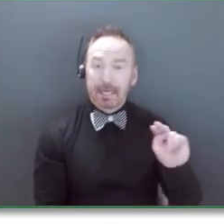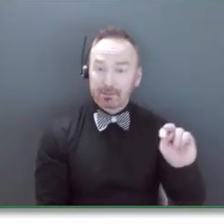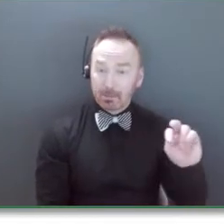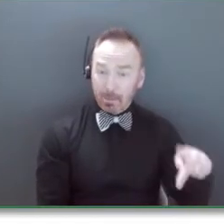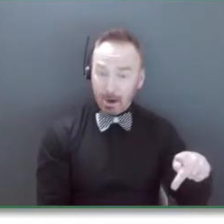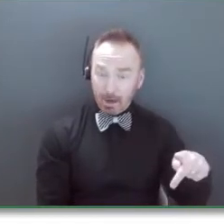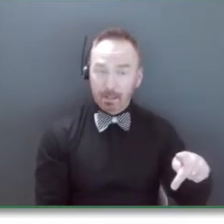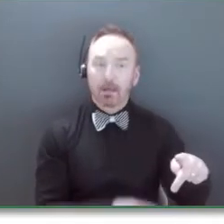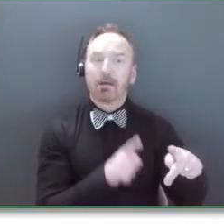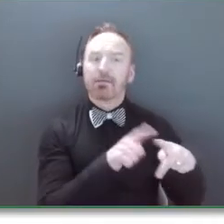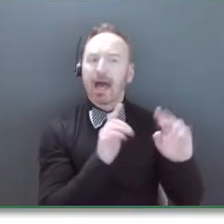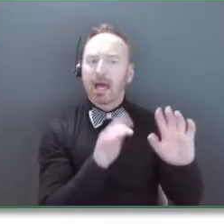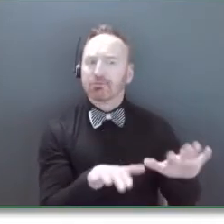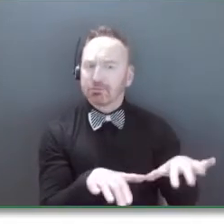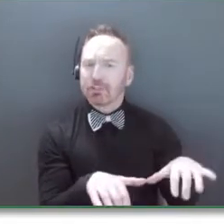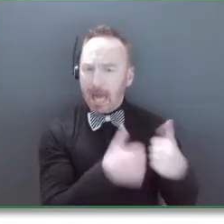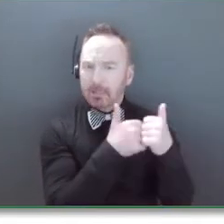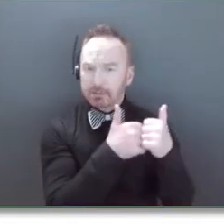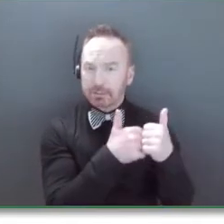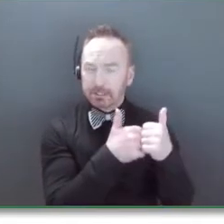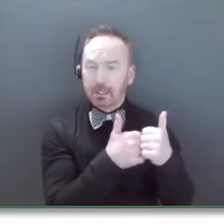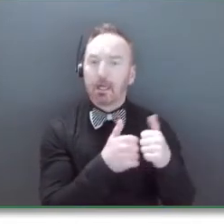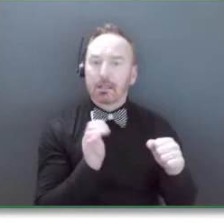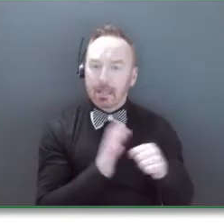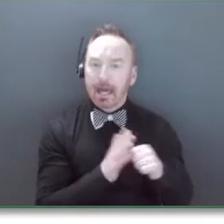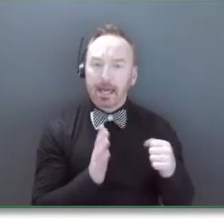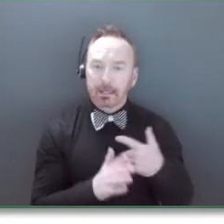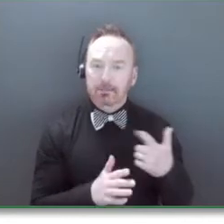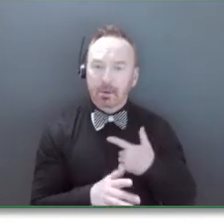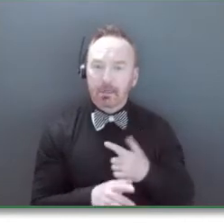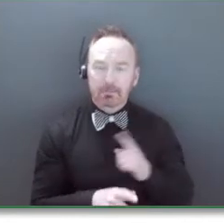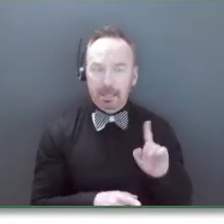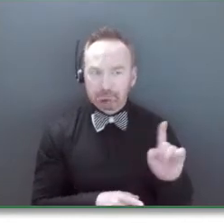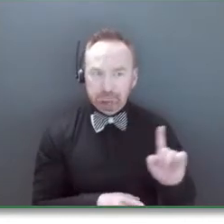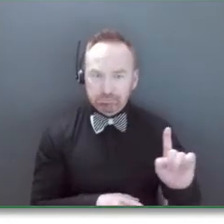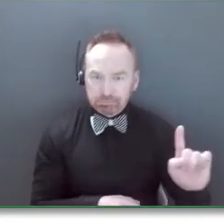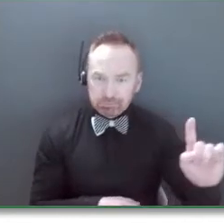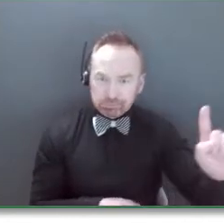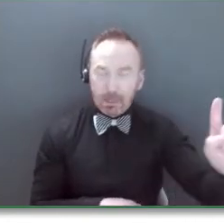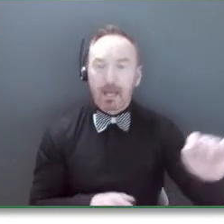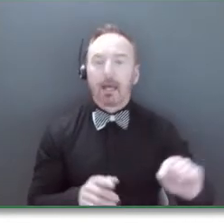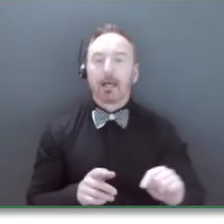trek. People have to get a permit to do it and and have to have you